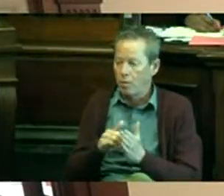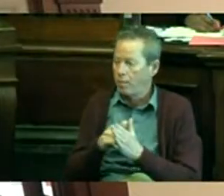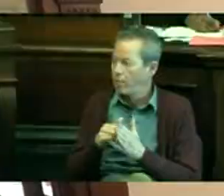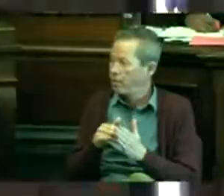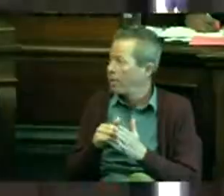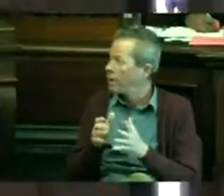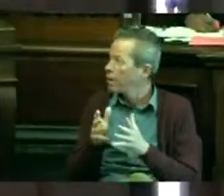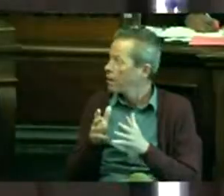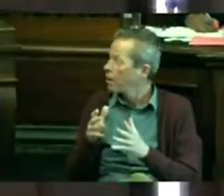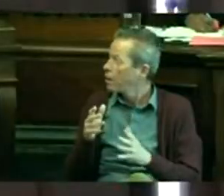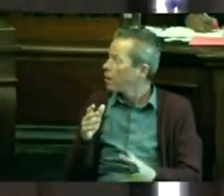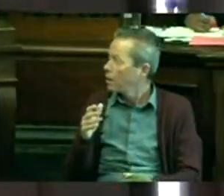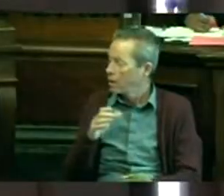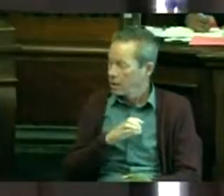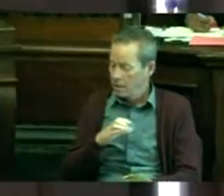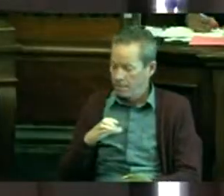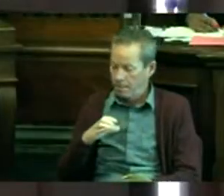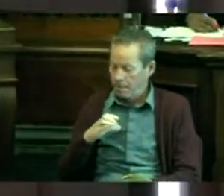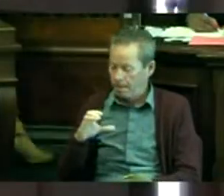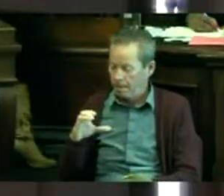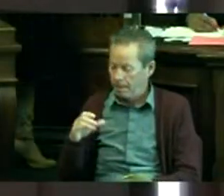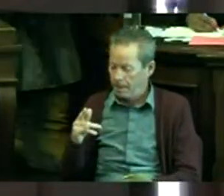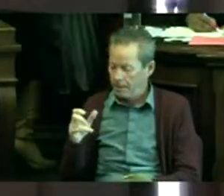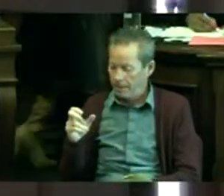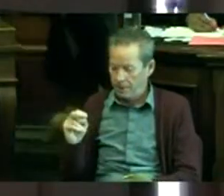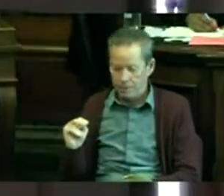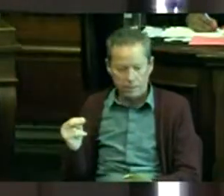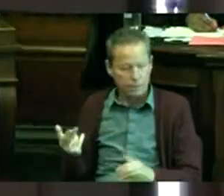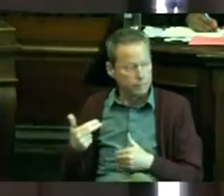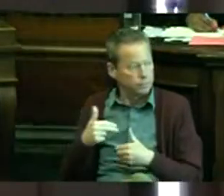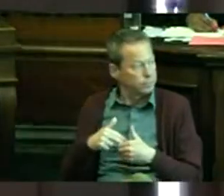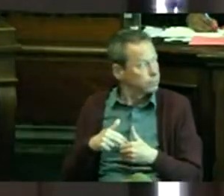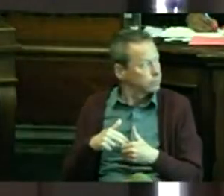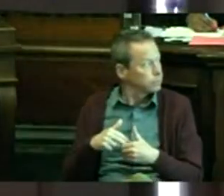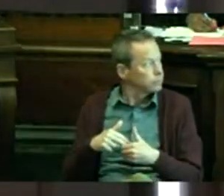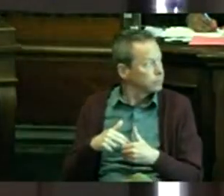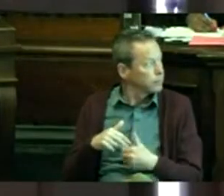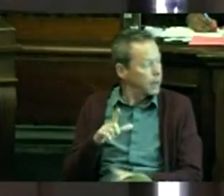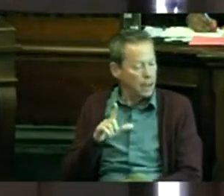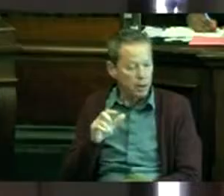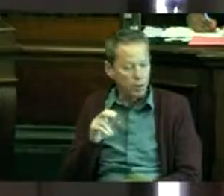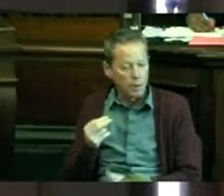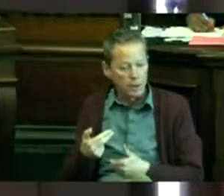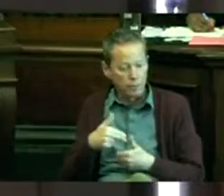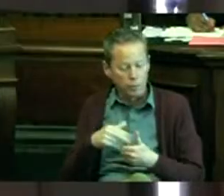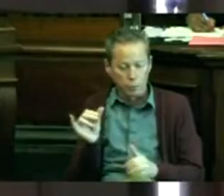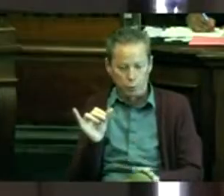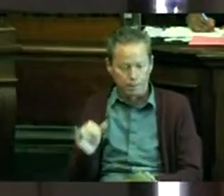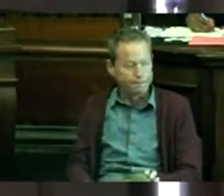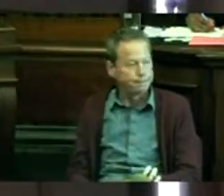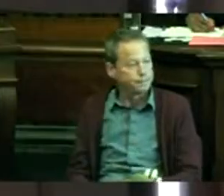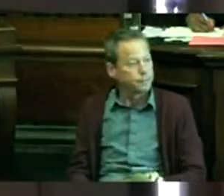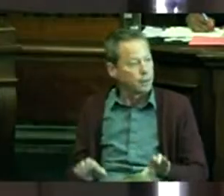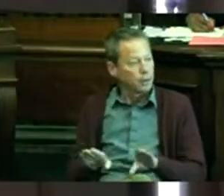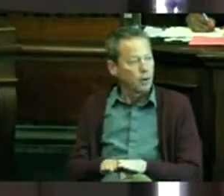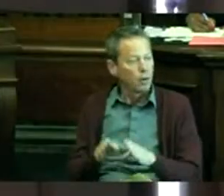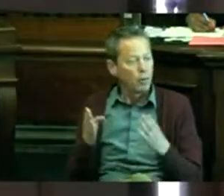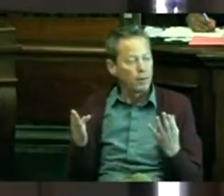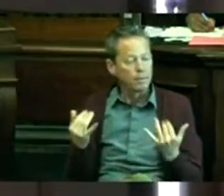you. Let the record show we are joined by the rest of council.